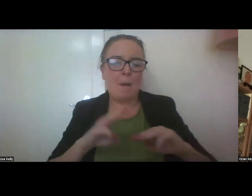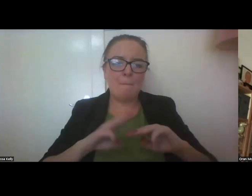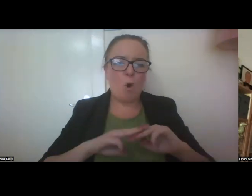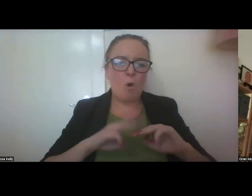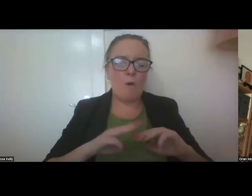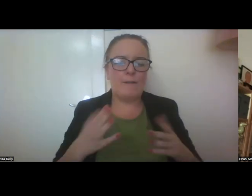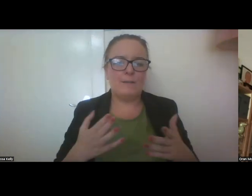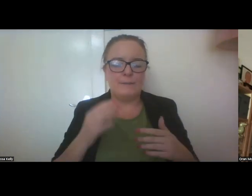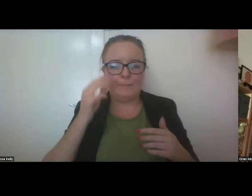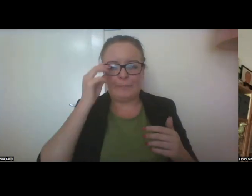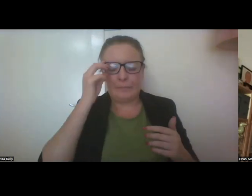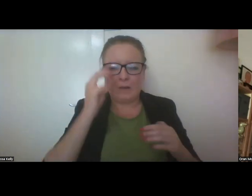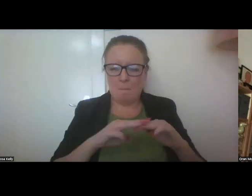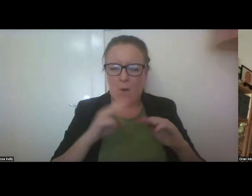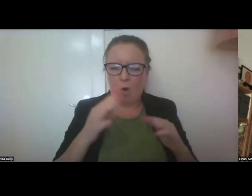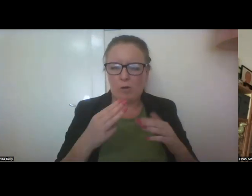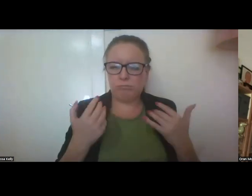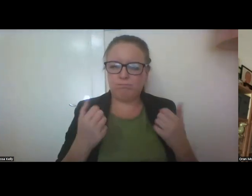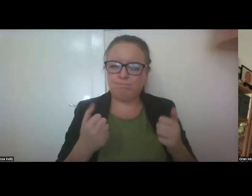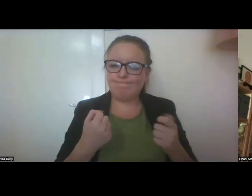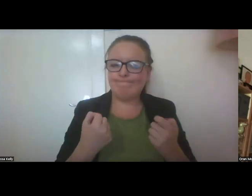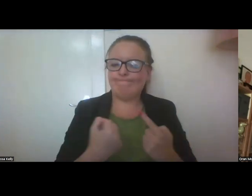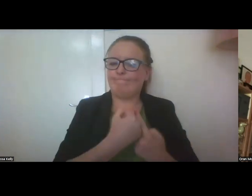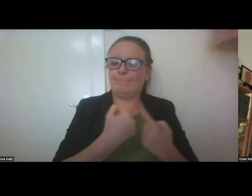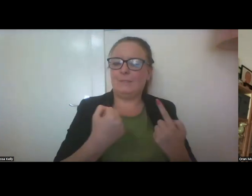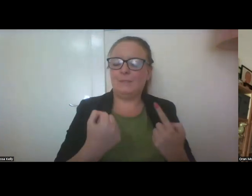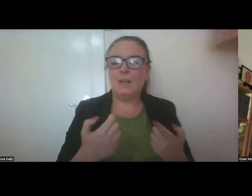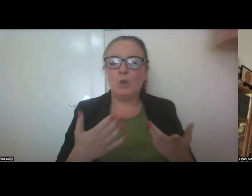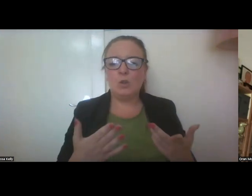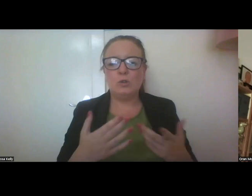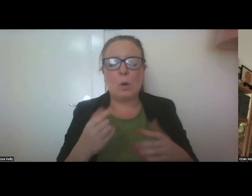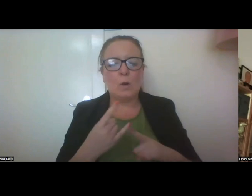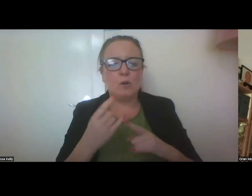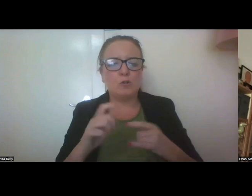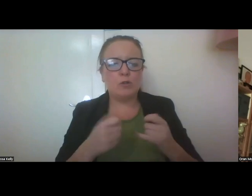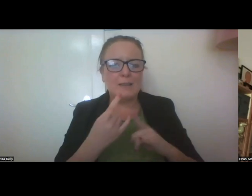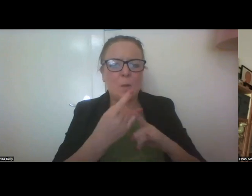and that's when this idea came about, about trying to help people who are blind or visually impaired.